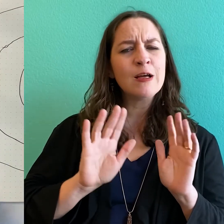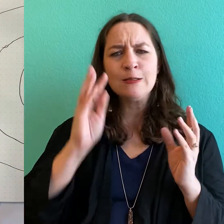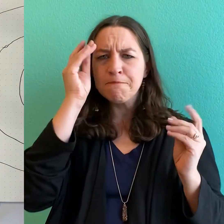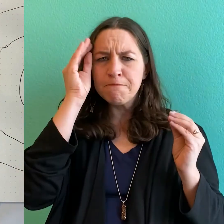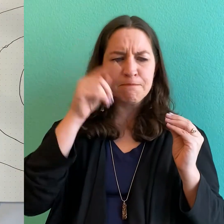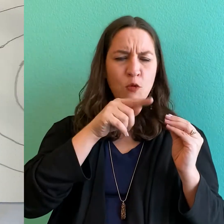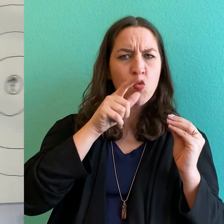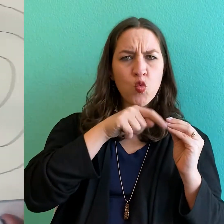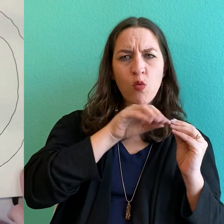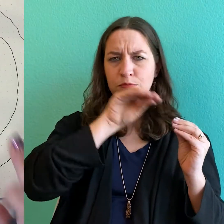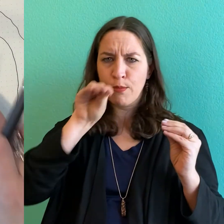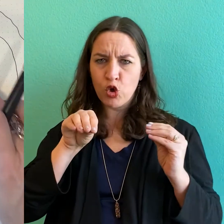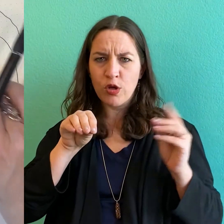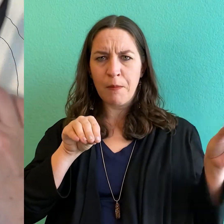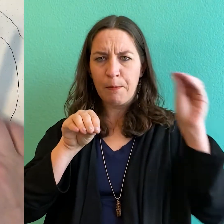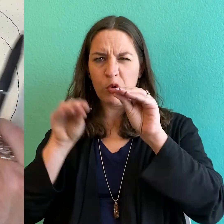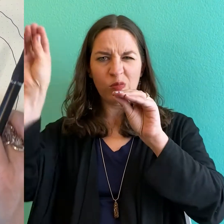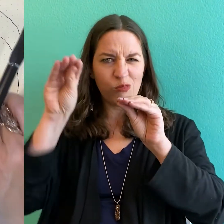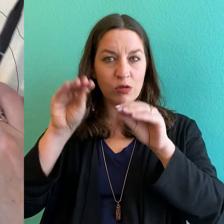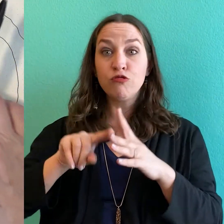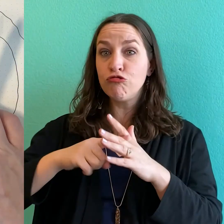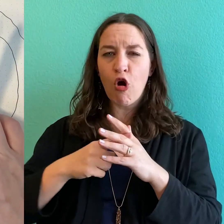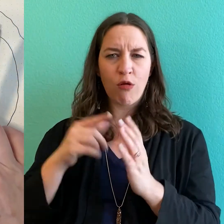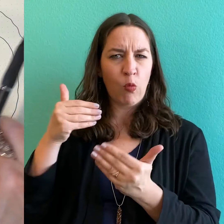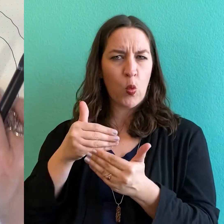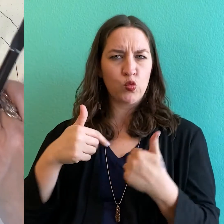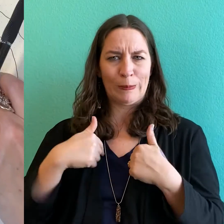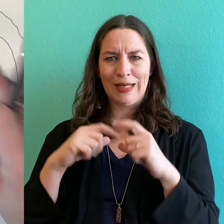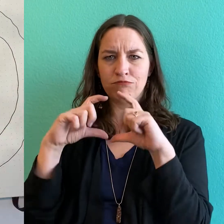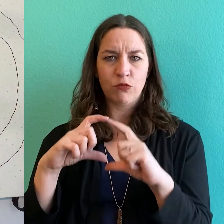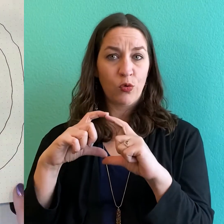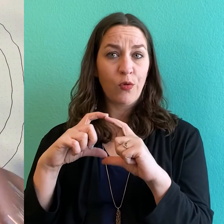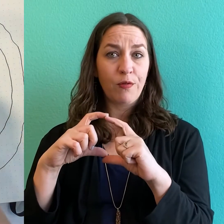that I have and I'm going to decide who I want to put in this circle closest to me.